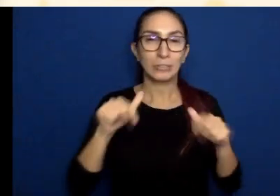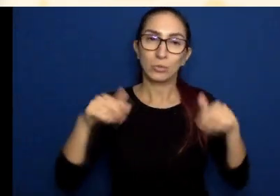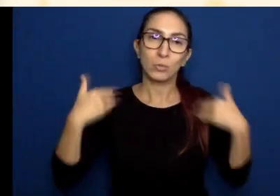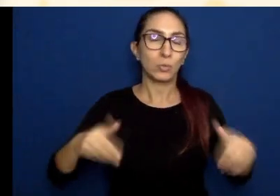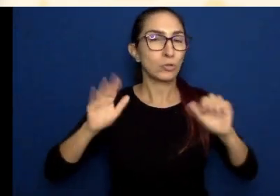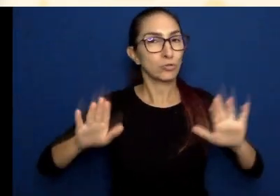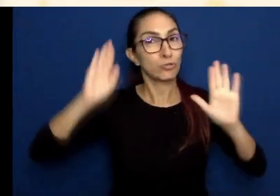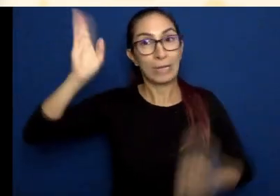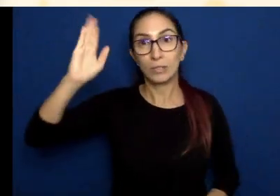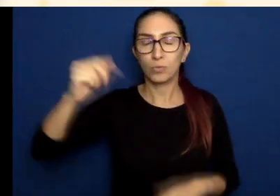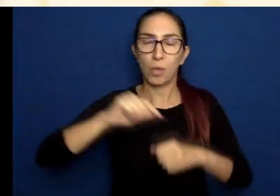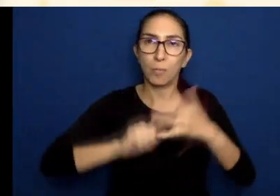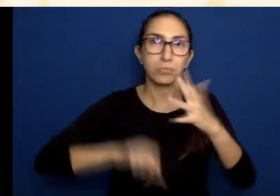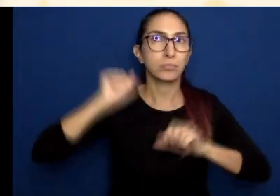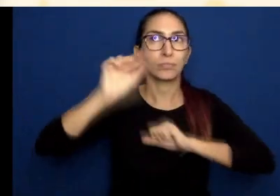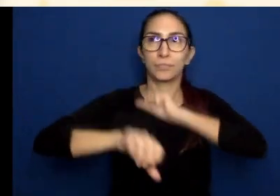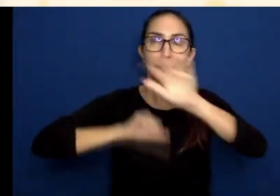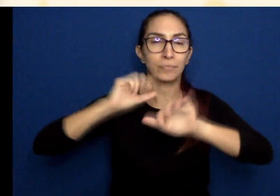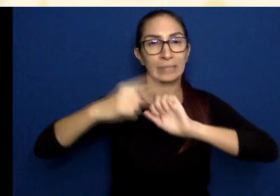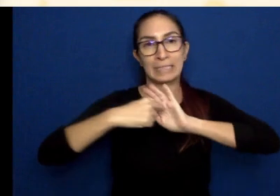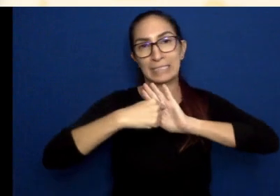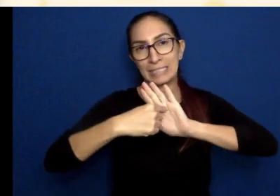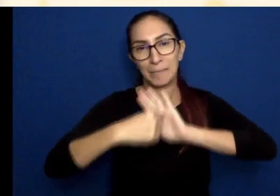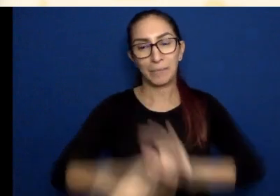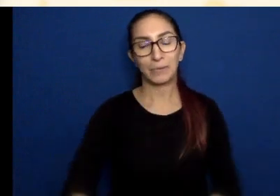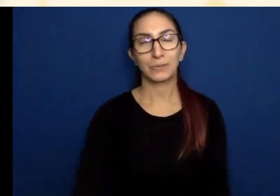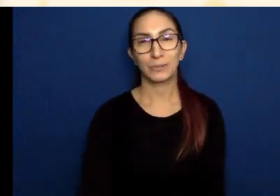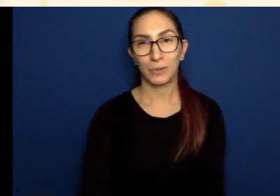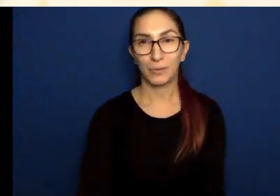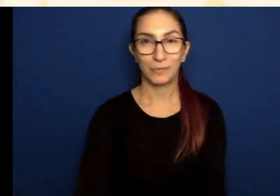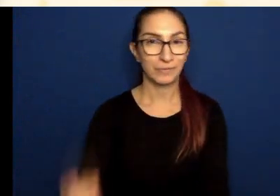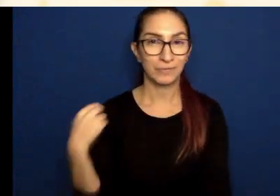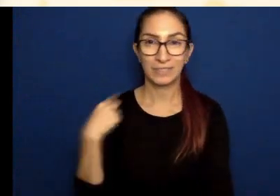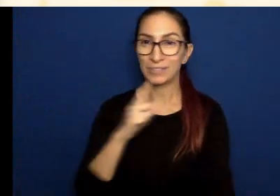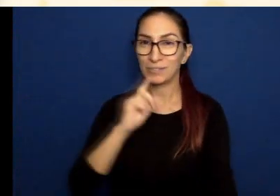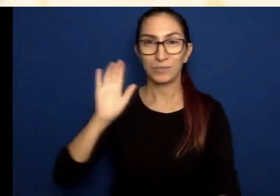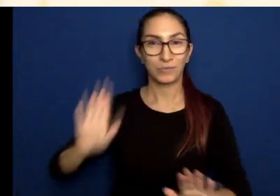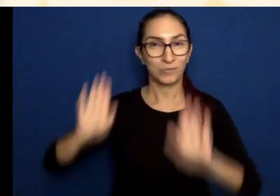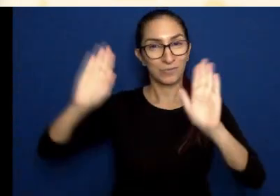So it's a great session. Thank you so much, Gian.